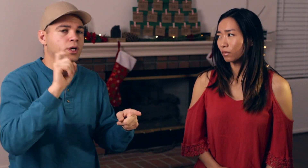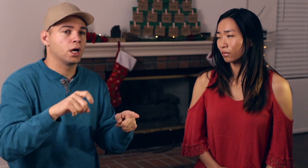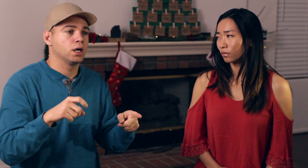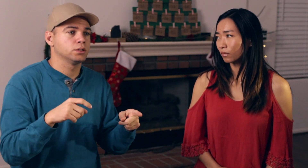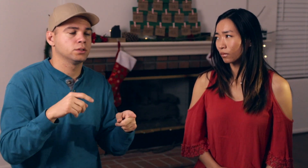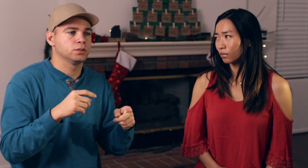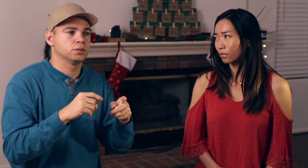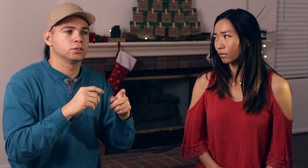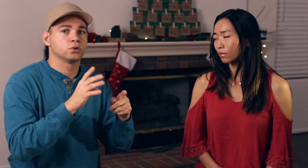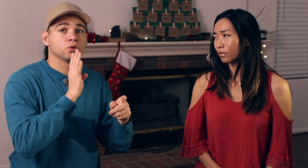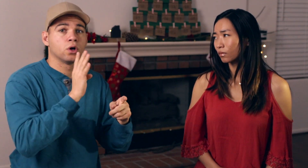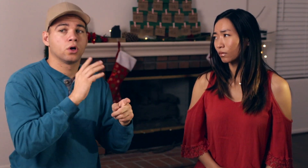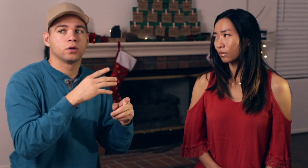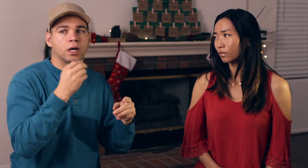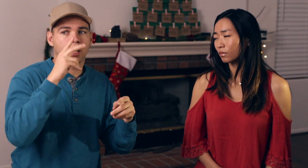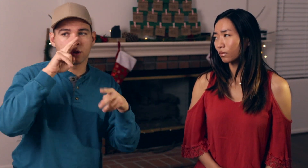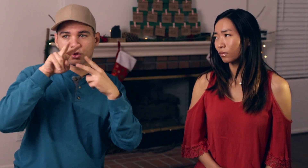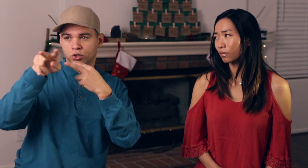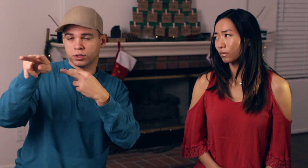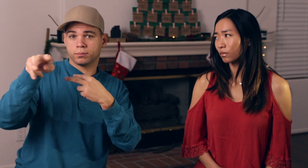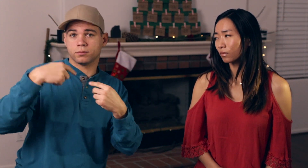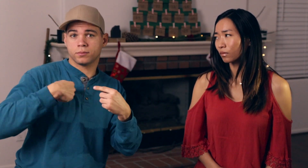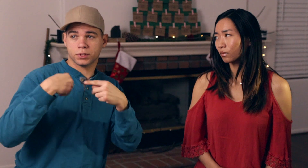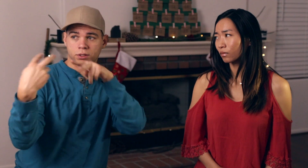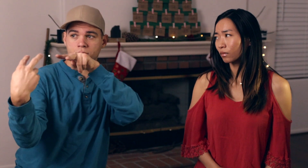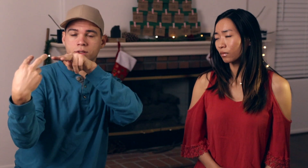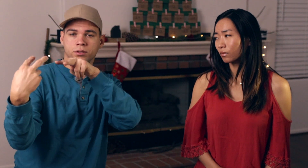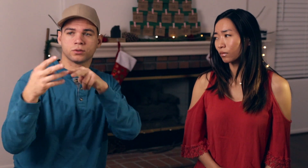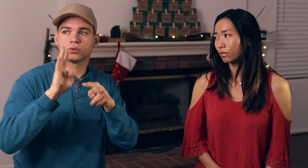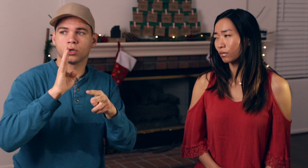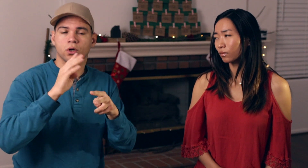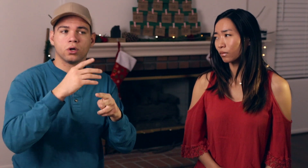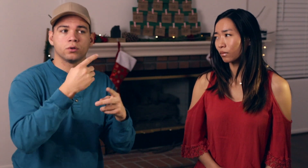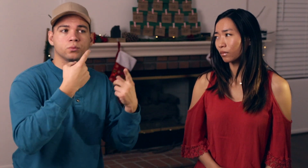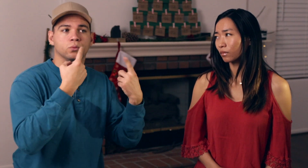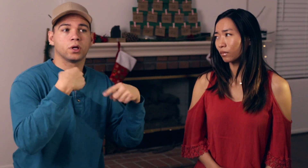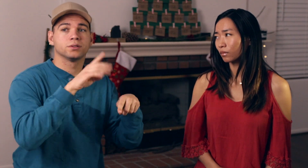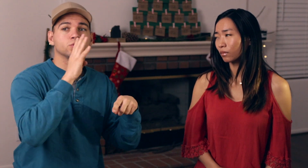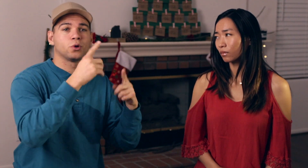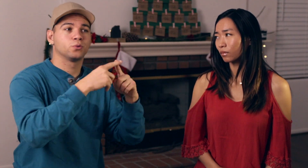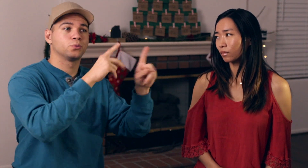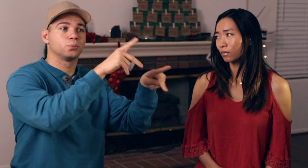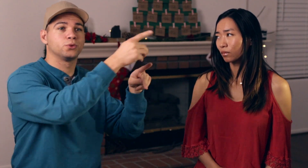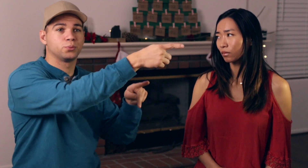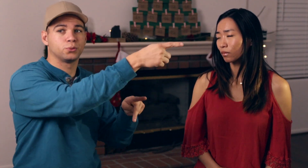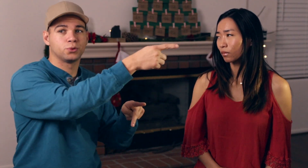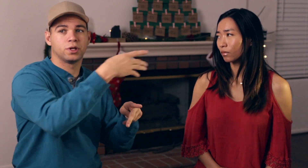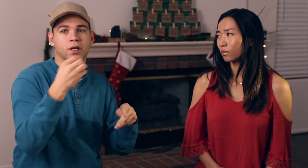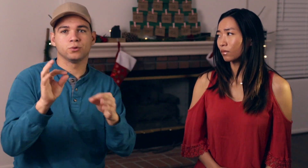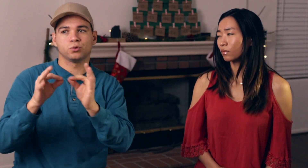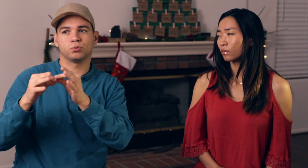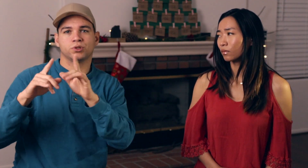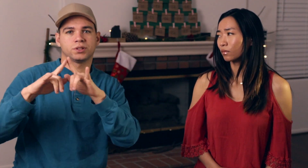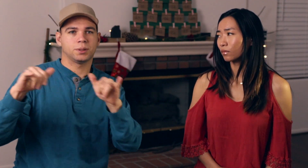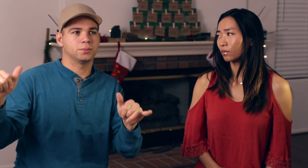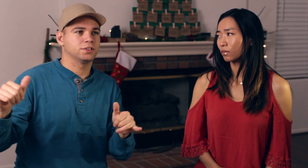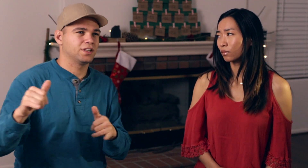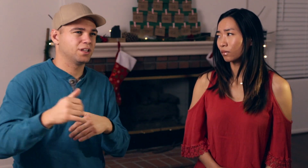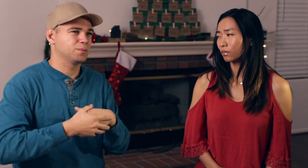she always has to talk and look at me while talking to people and interpreting at the same time